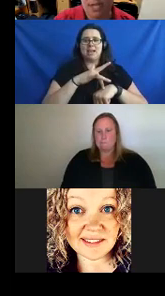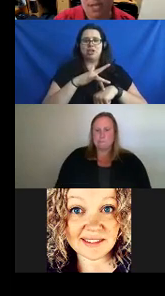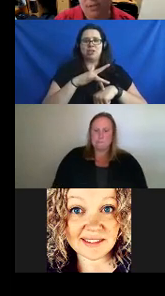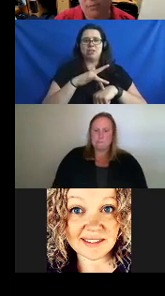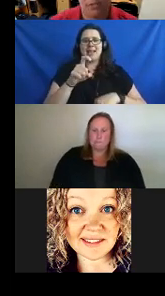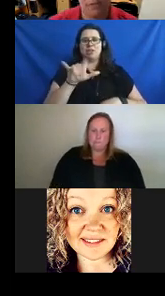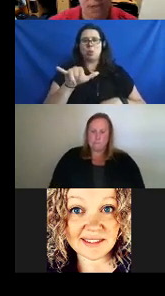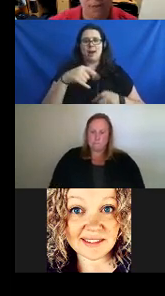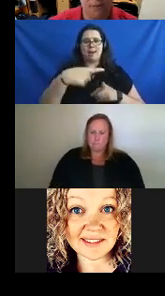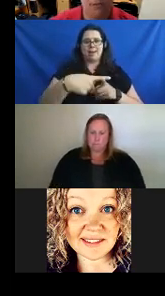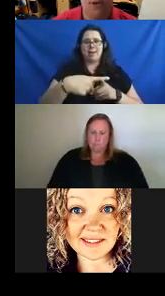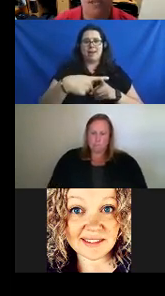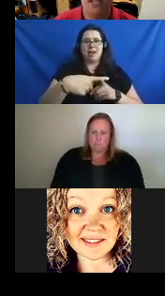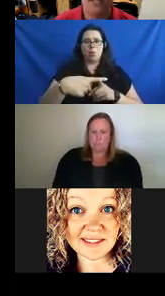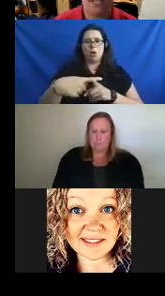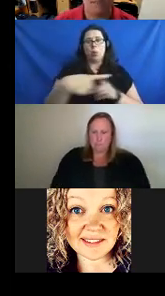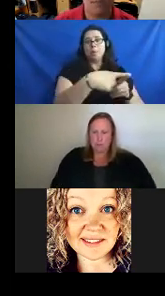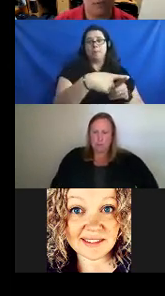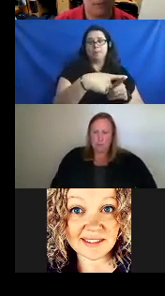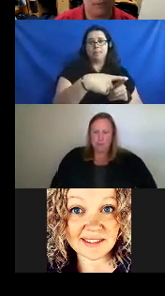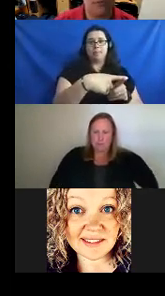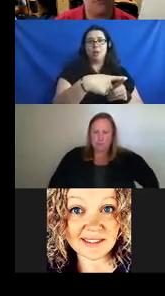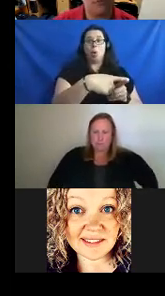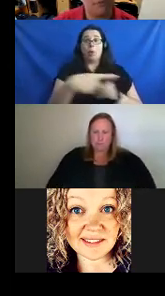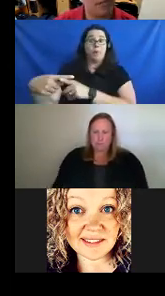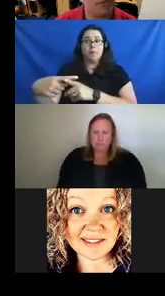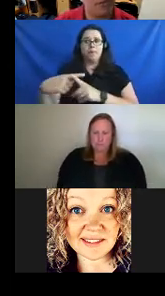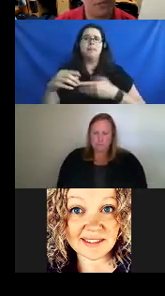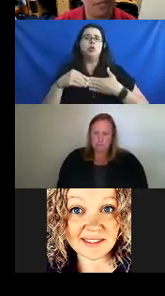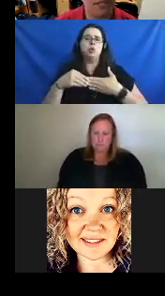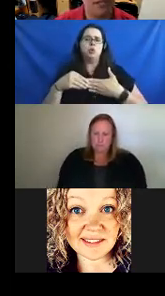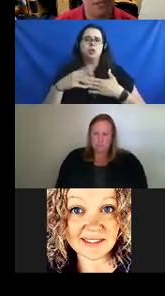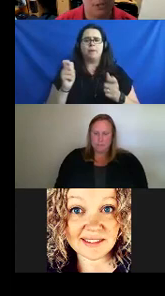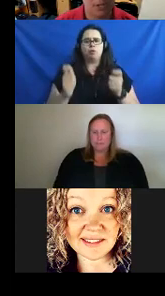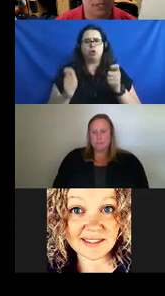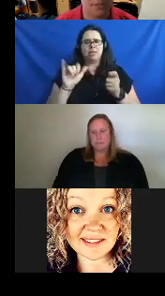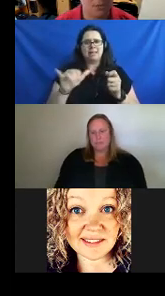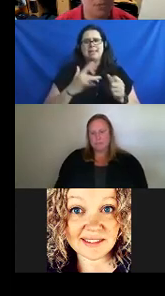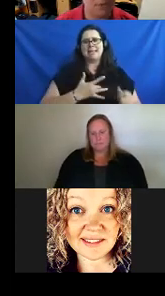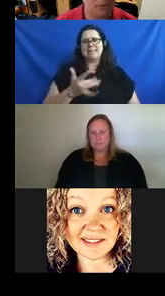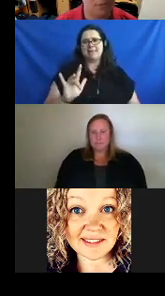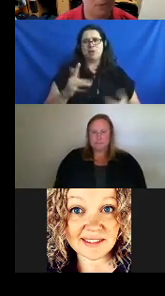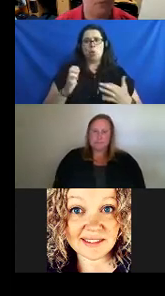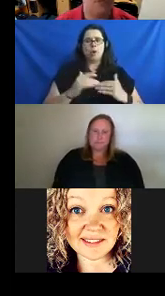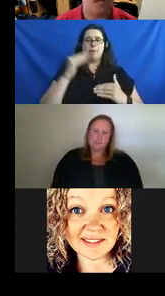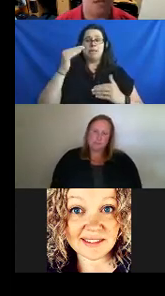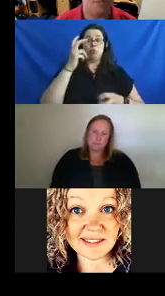TABLE AND IT WILL FLY OVER TO THE RIGHT, THAT MAY BE A LITTLE BIT TOO LOOSE. YOU MAY NEED TO ADJUST THAT. YOU DON'T WANT IT TO BE TOO DIFFICULT TO MOVE, BUT YOU